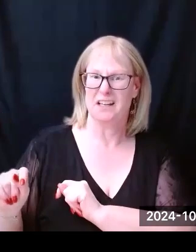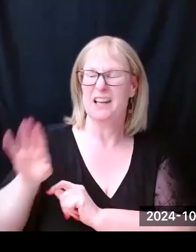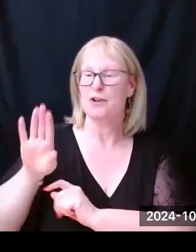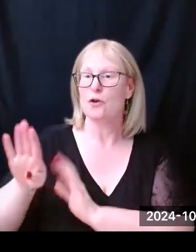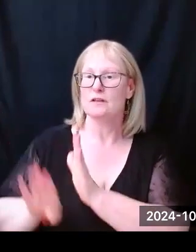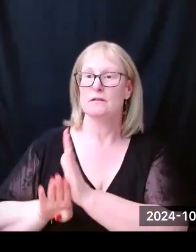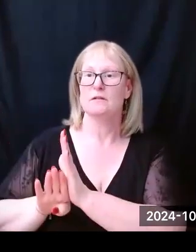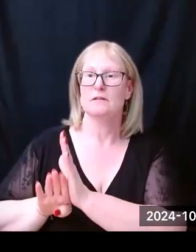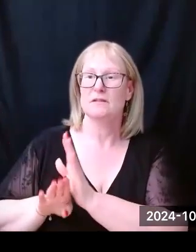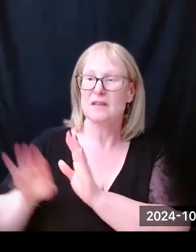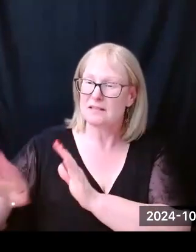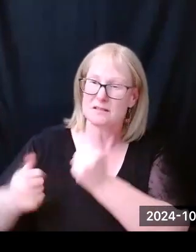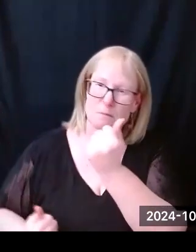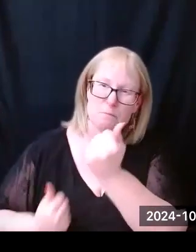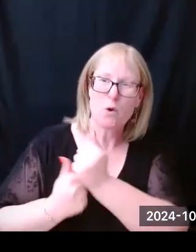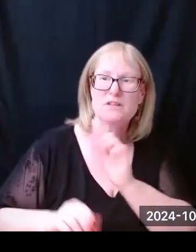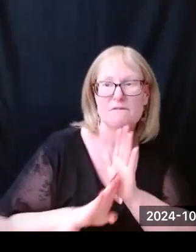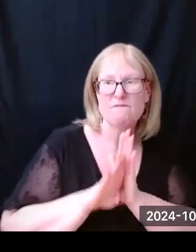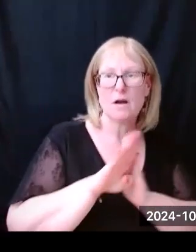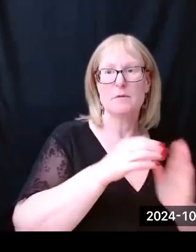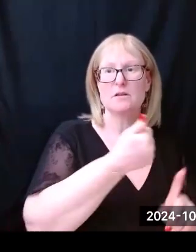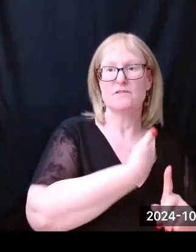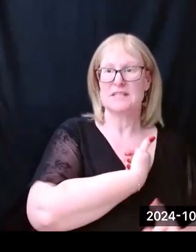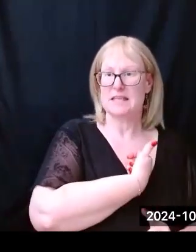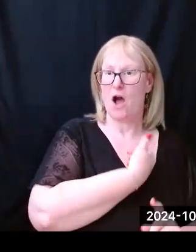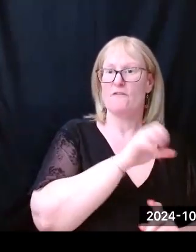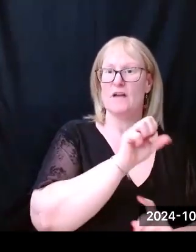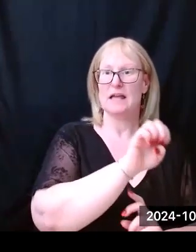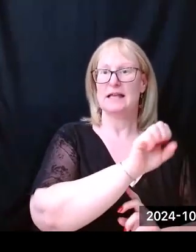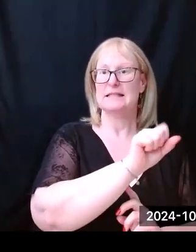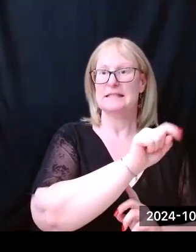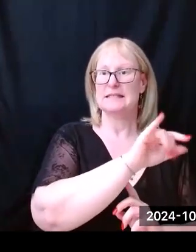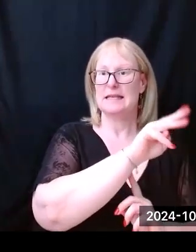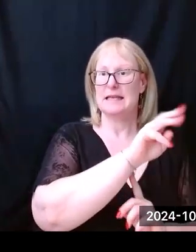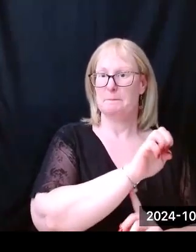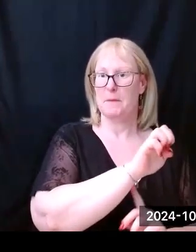But if you or a child don't have a sense of, I can do this, it's going to be really